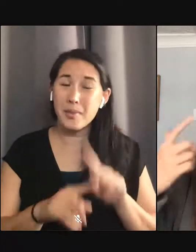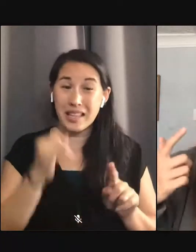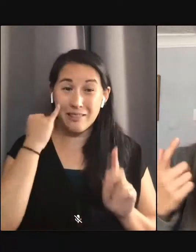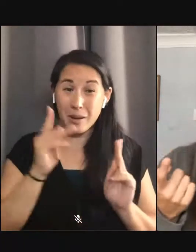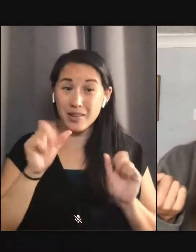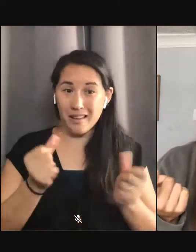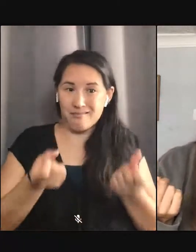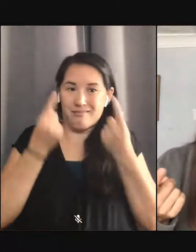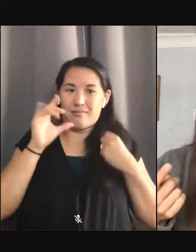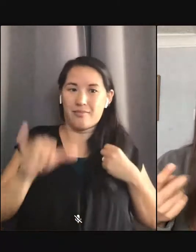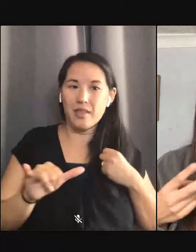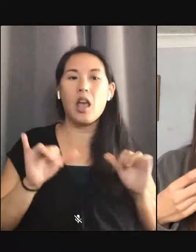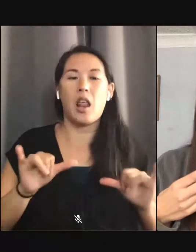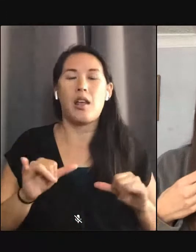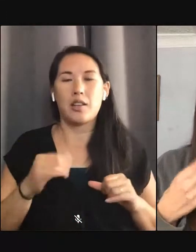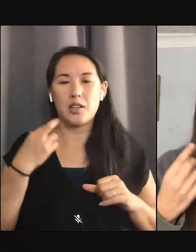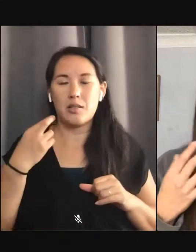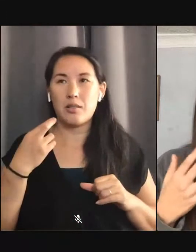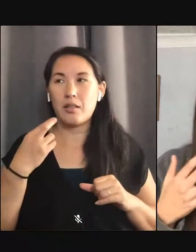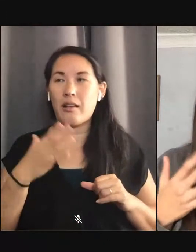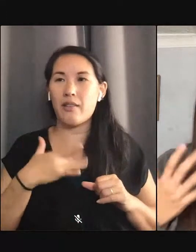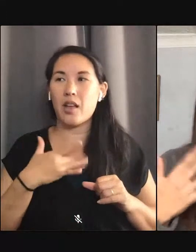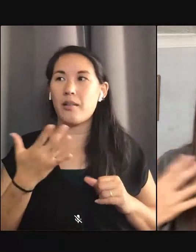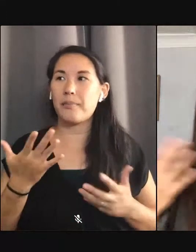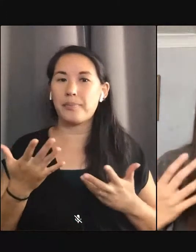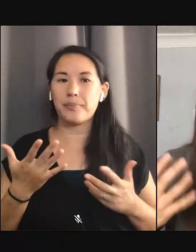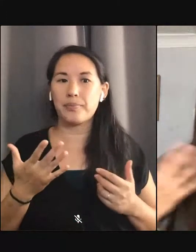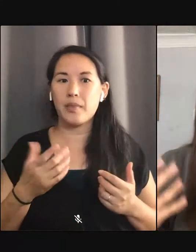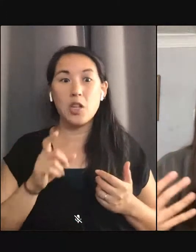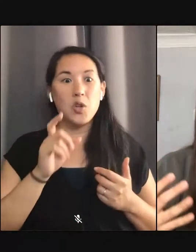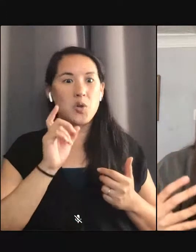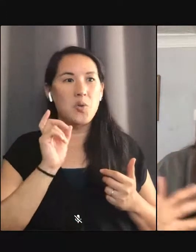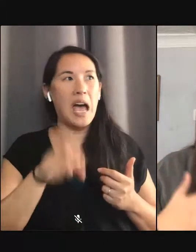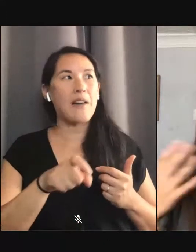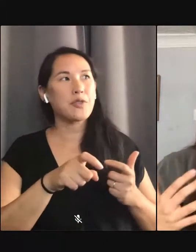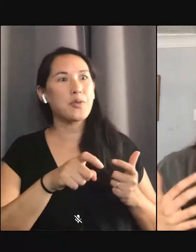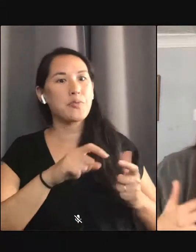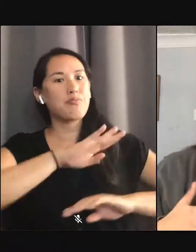one it frees them from this feeling that like they have to meet some standard and pass it and